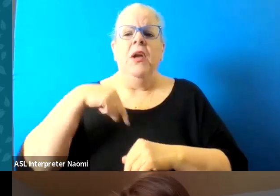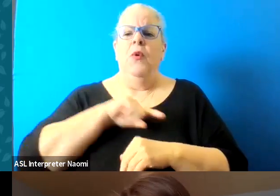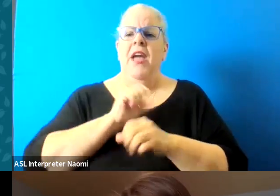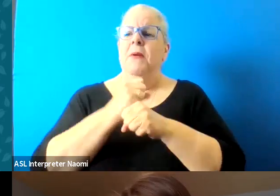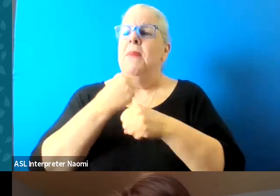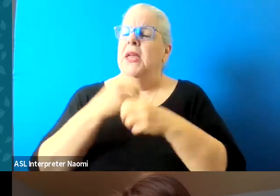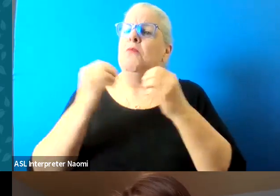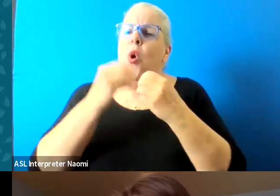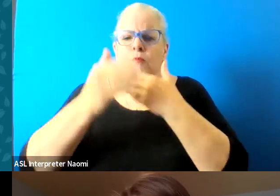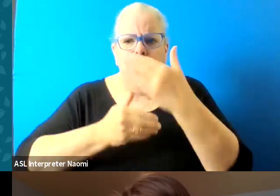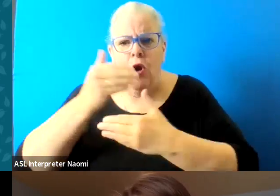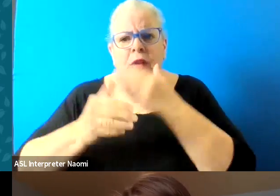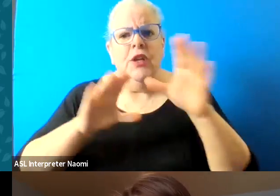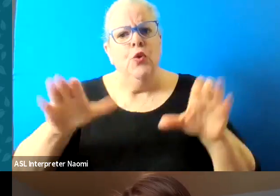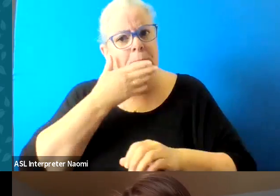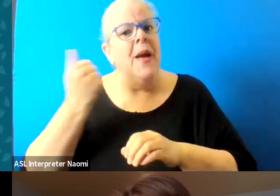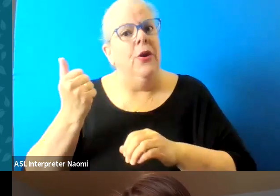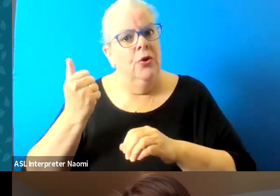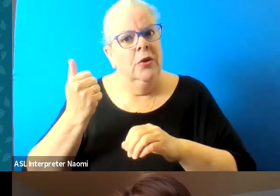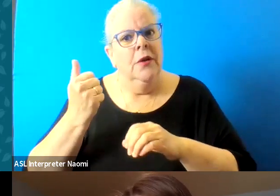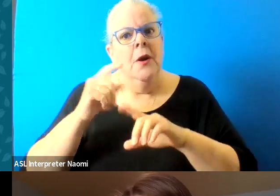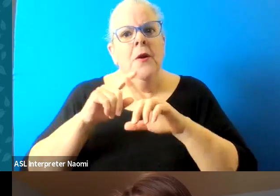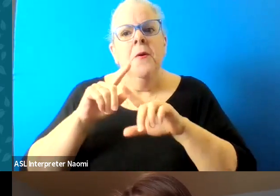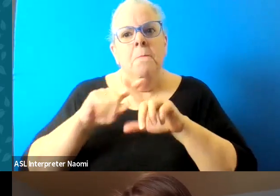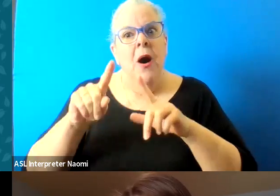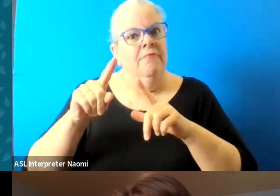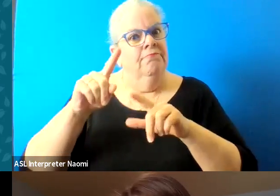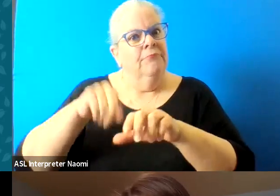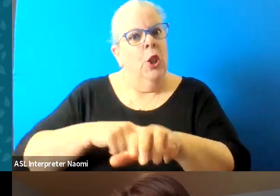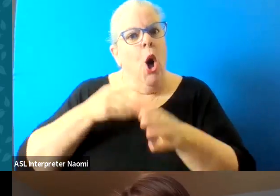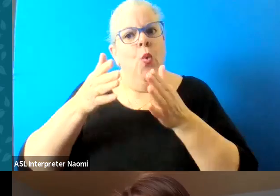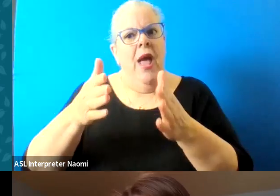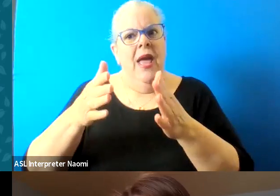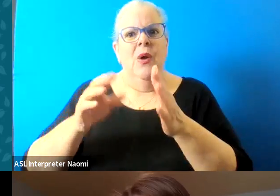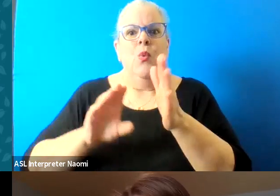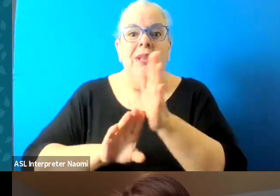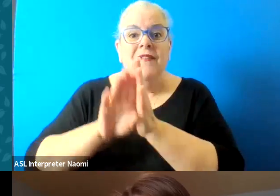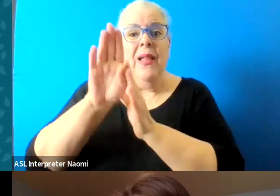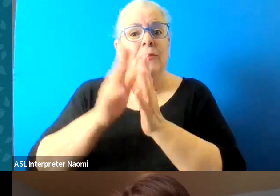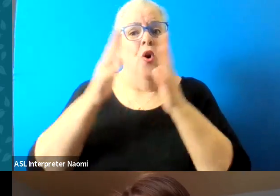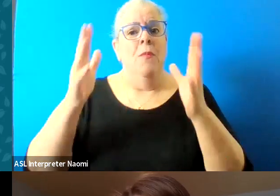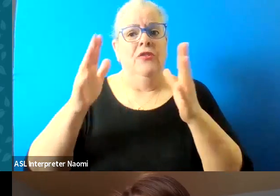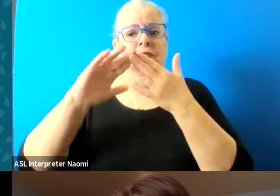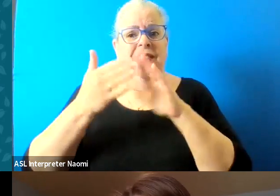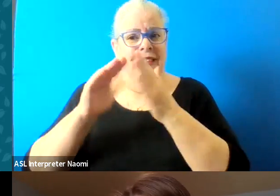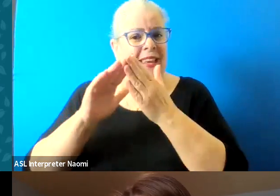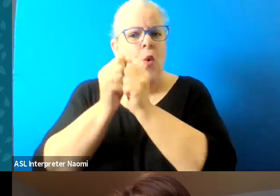and doing better but we still have a long ways to go. You know, we built so much of the city without thinking about that.